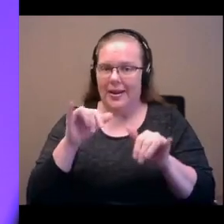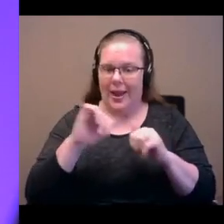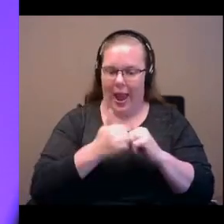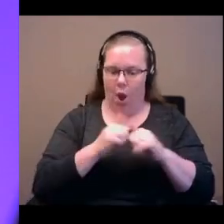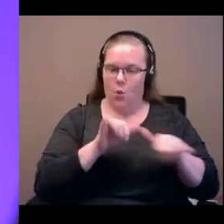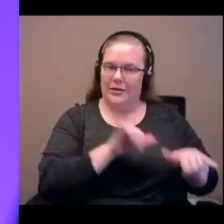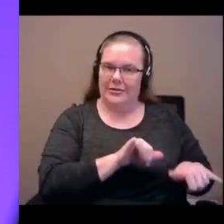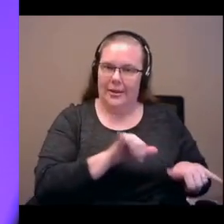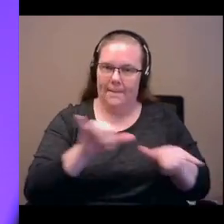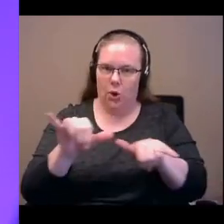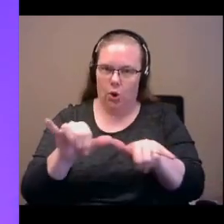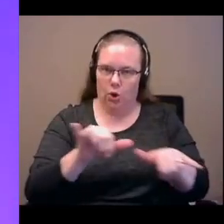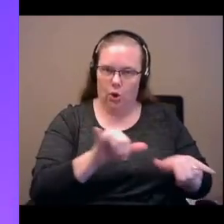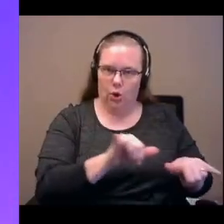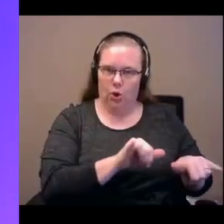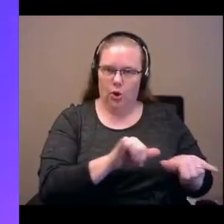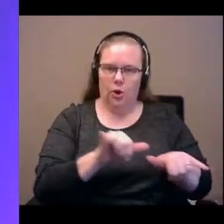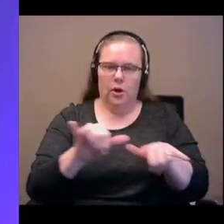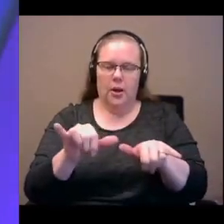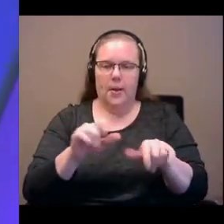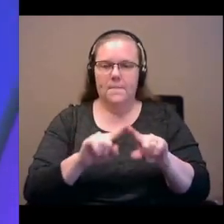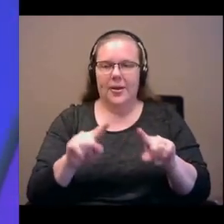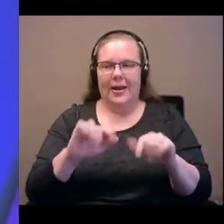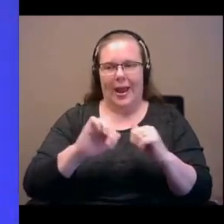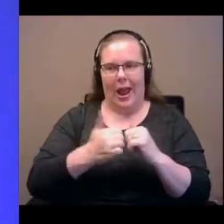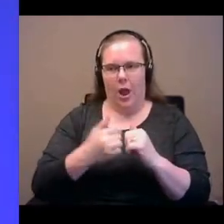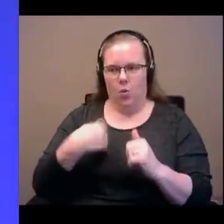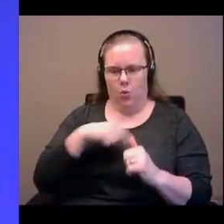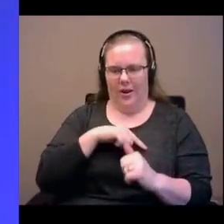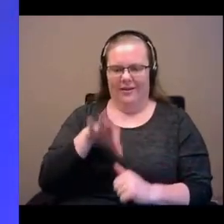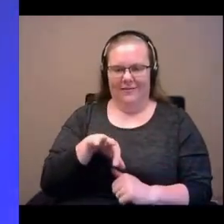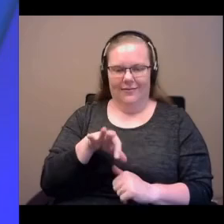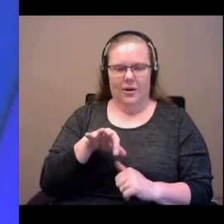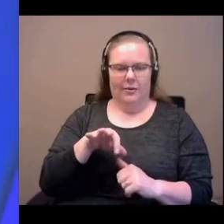even work in there looking at how we can uncover the language of racism and sexism by looking at